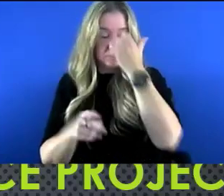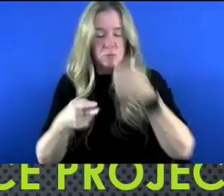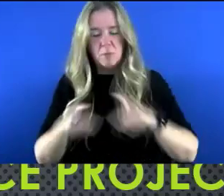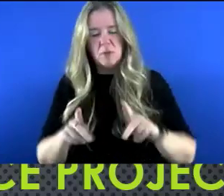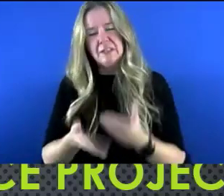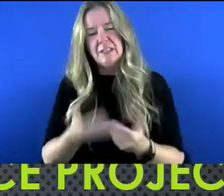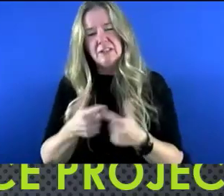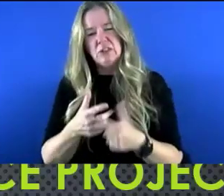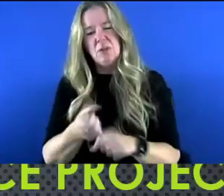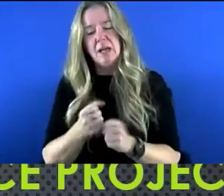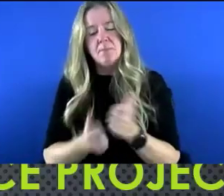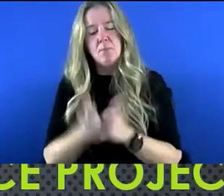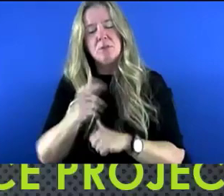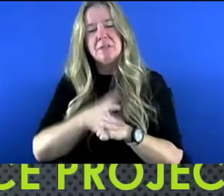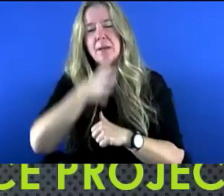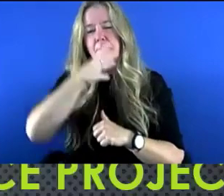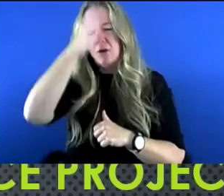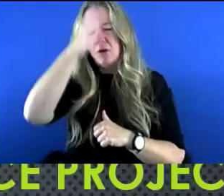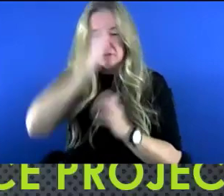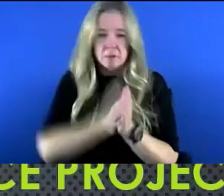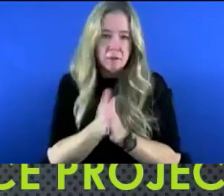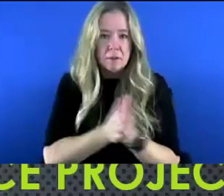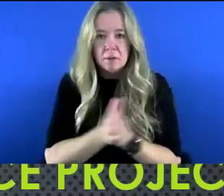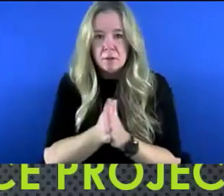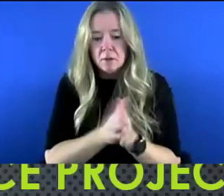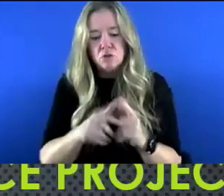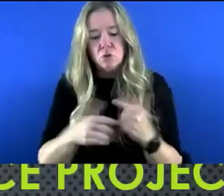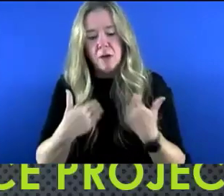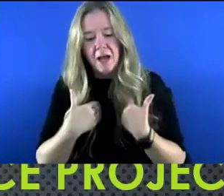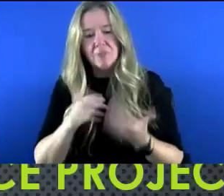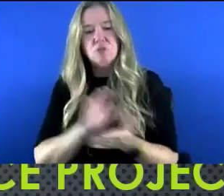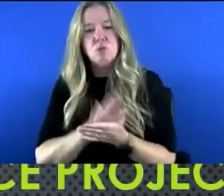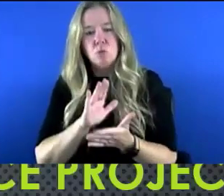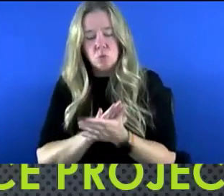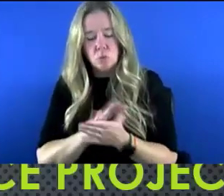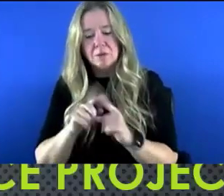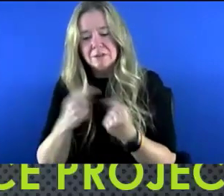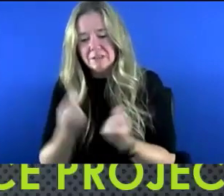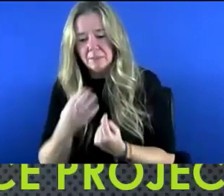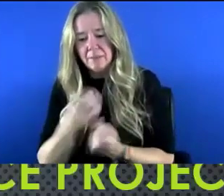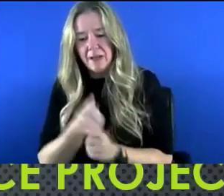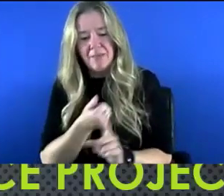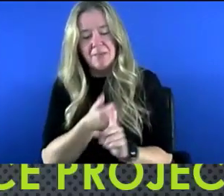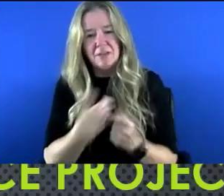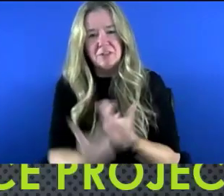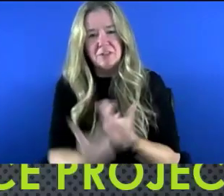Usually parents are very eager to have the school team and even themselves involved in training